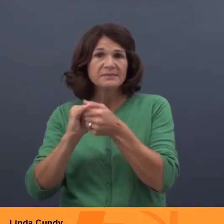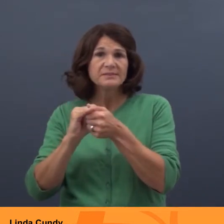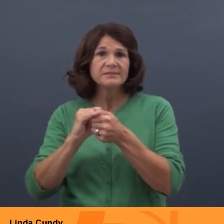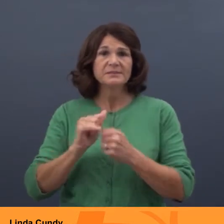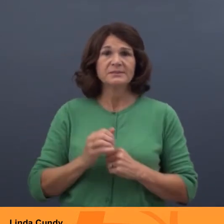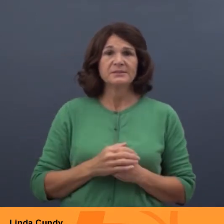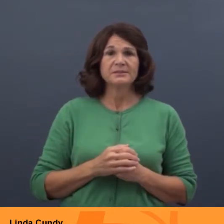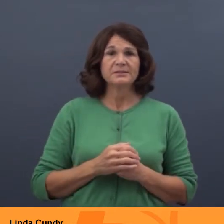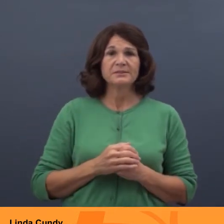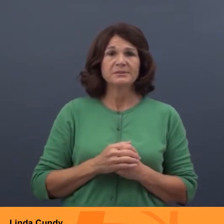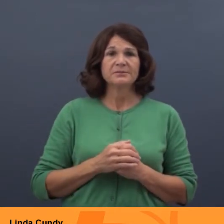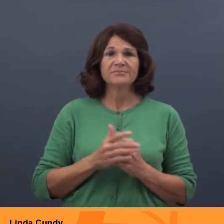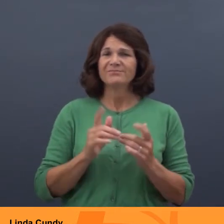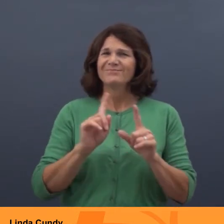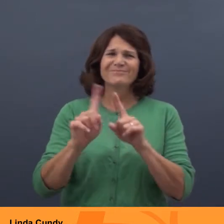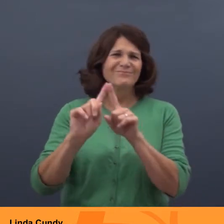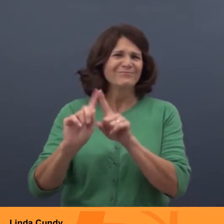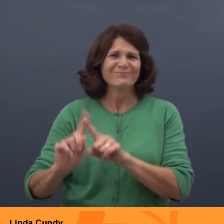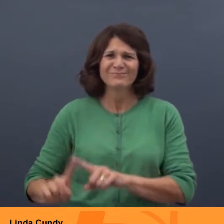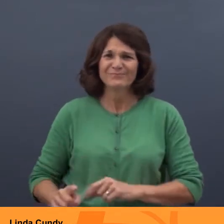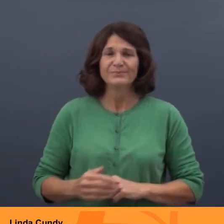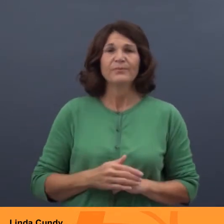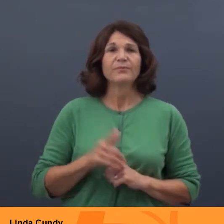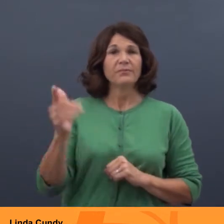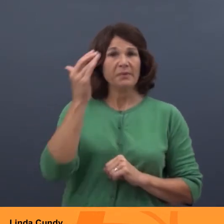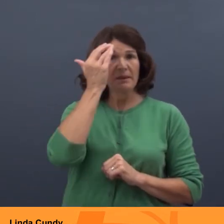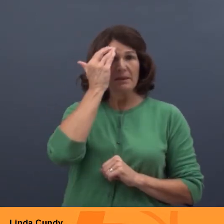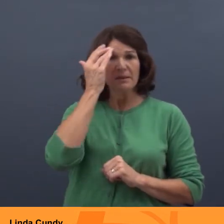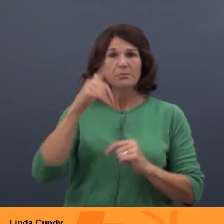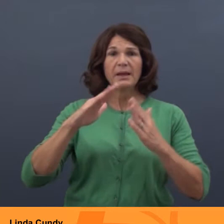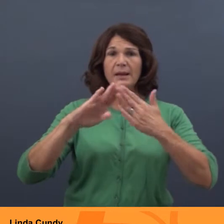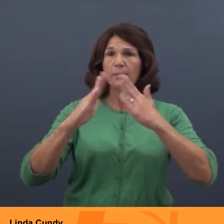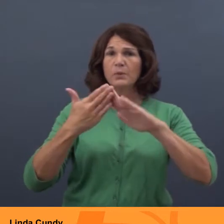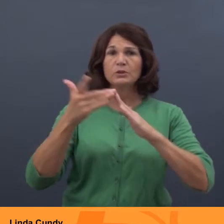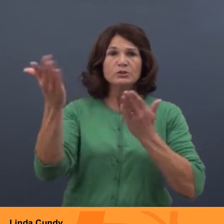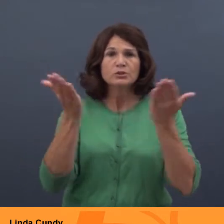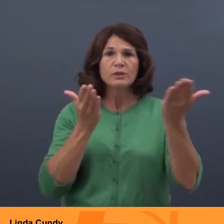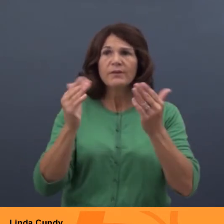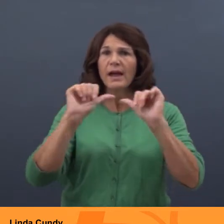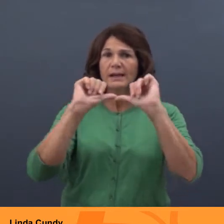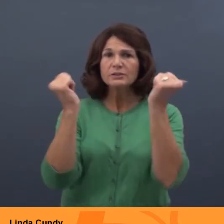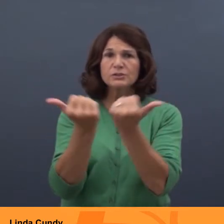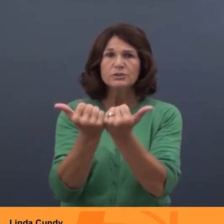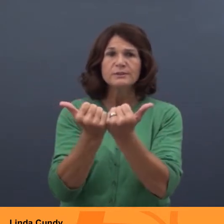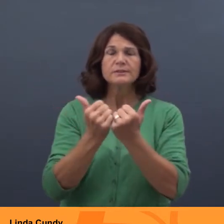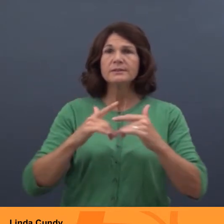Are they aware of community service agencies and events for deaf and